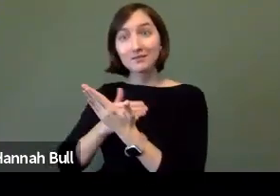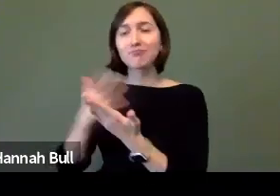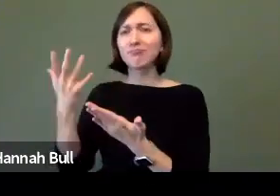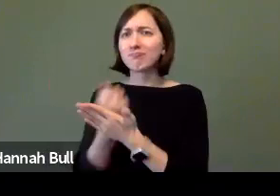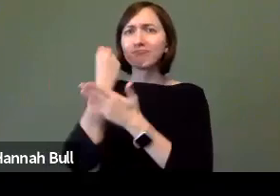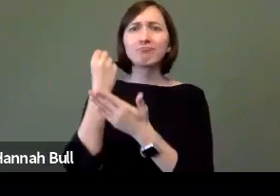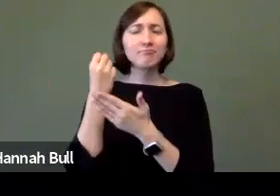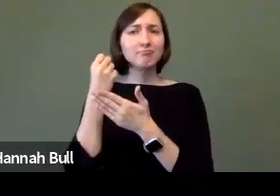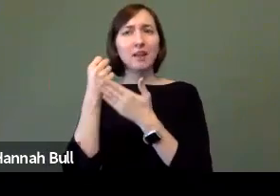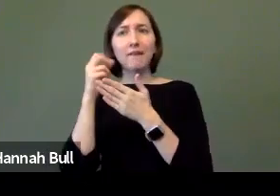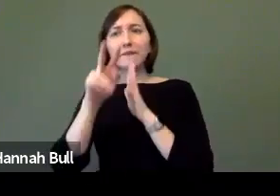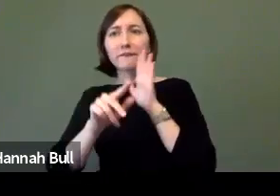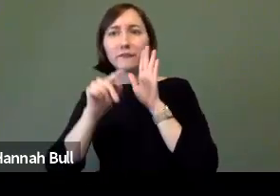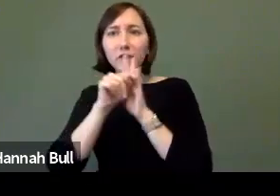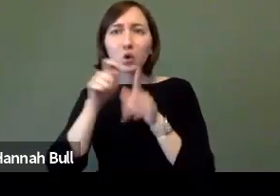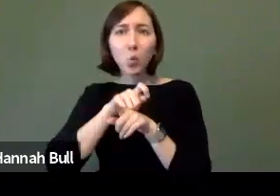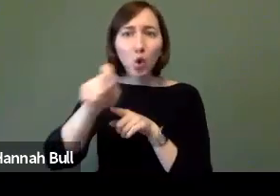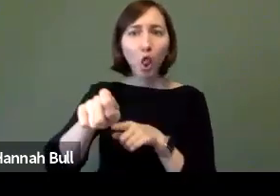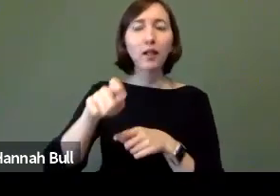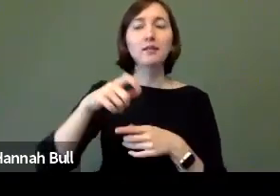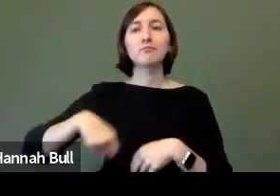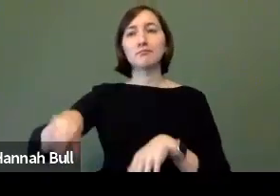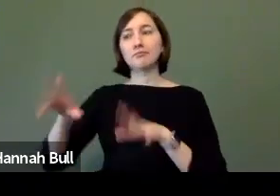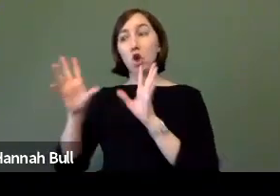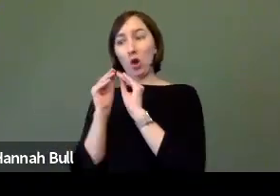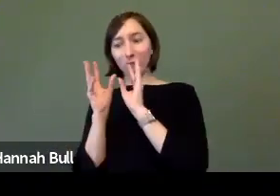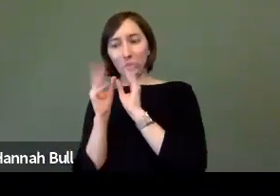teleconferencing platforms to make connections.